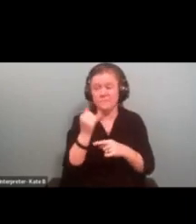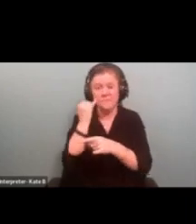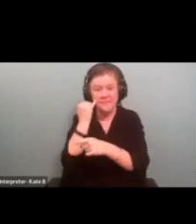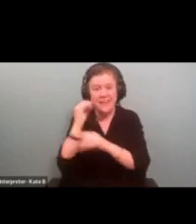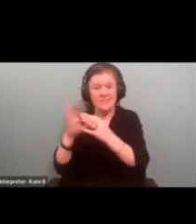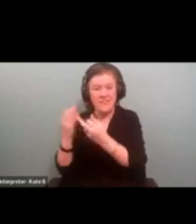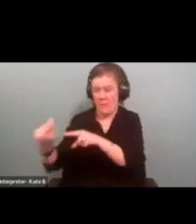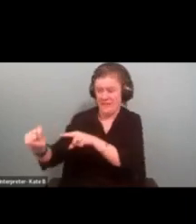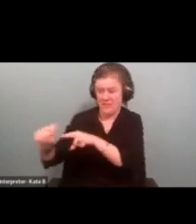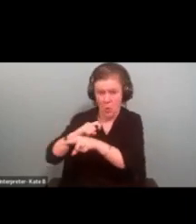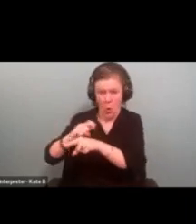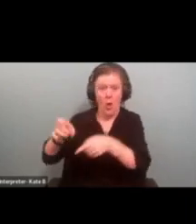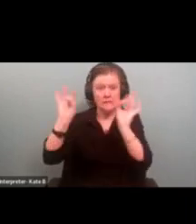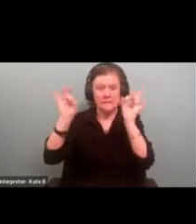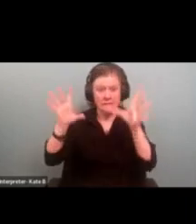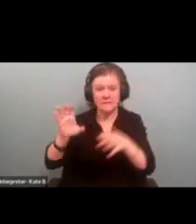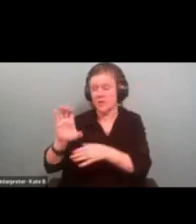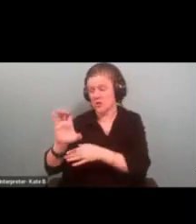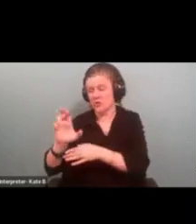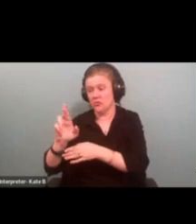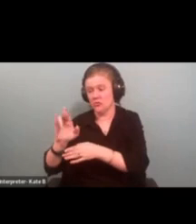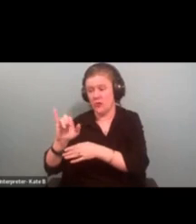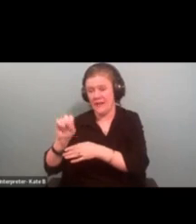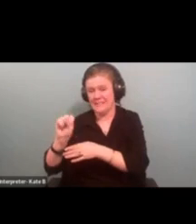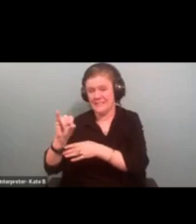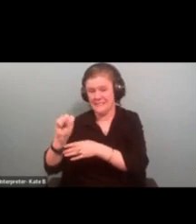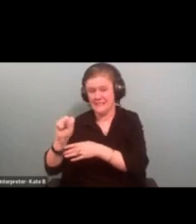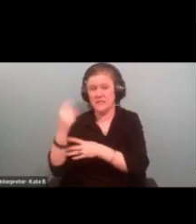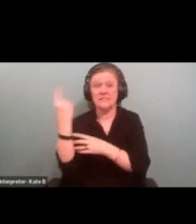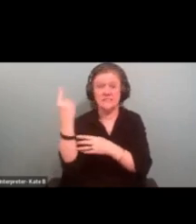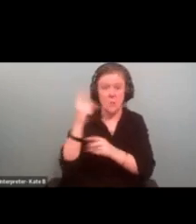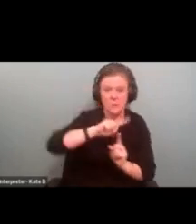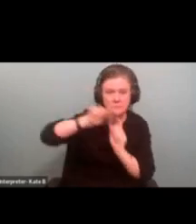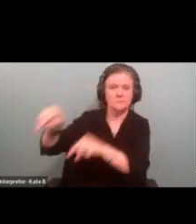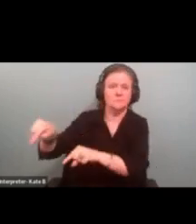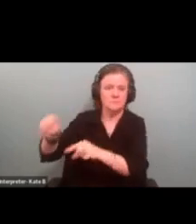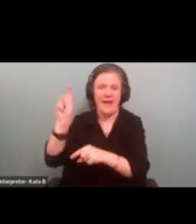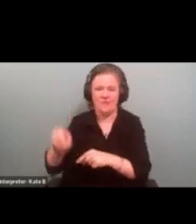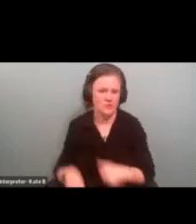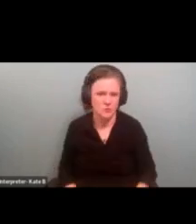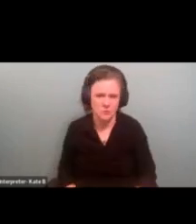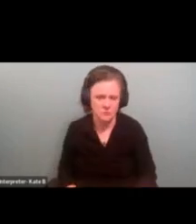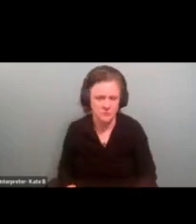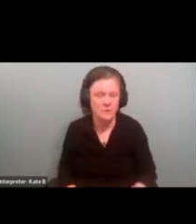calling crisis, someone needs to respond. Because I need you all to think about this when there's